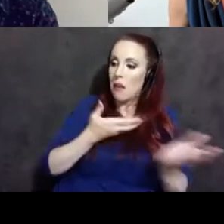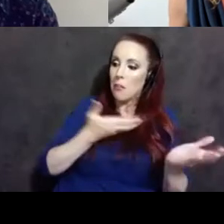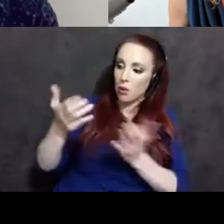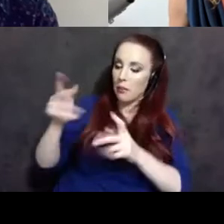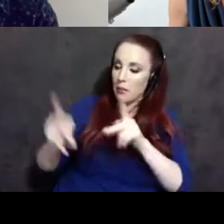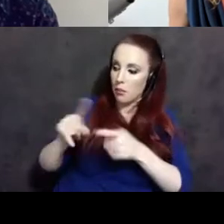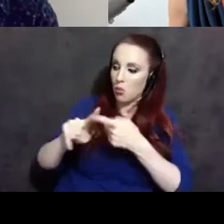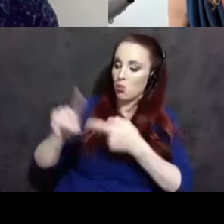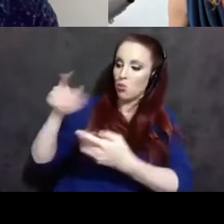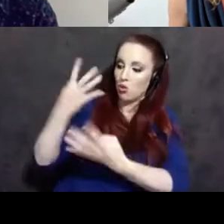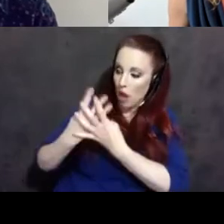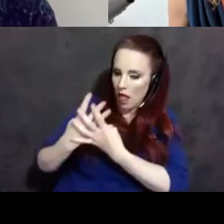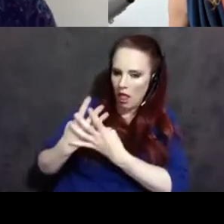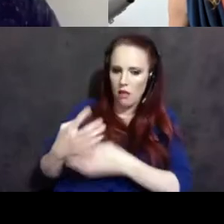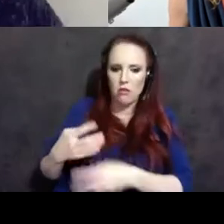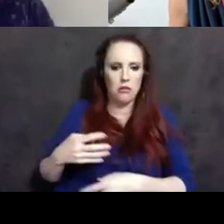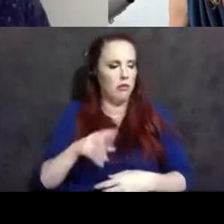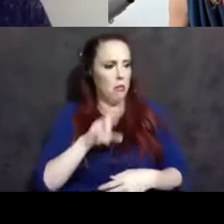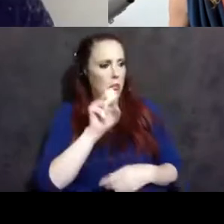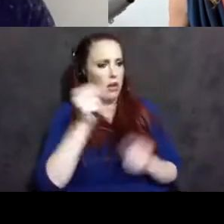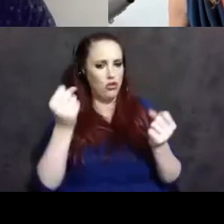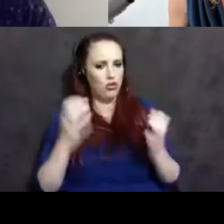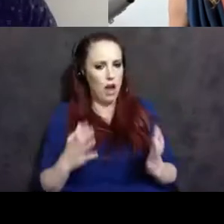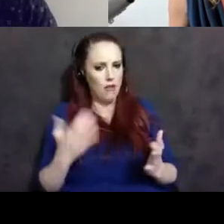And the bus driver knows what the power is.